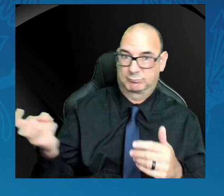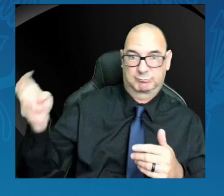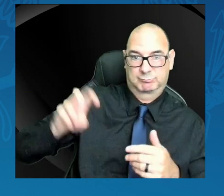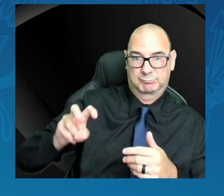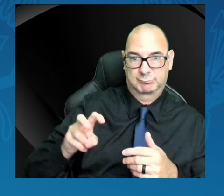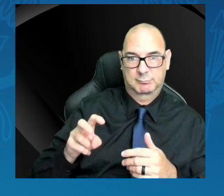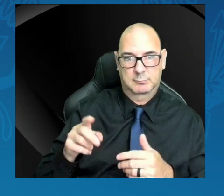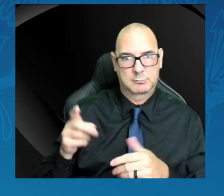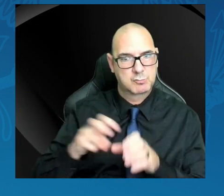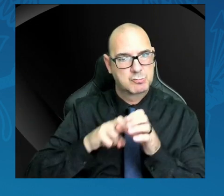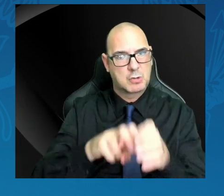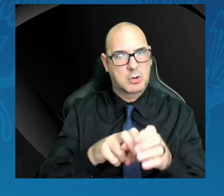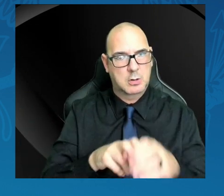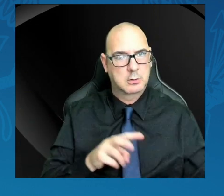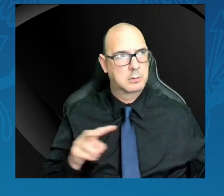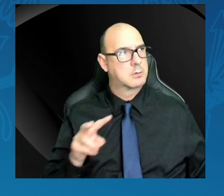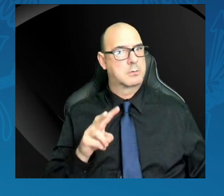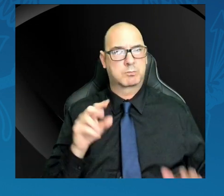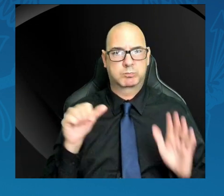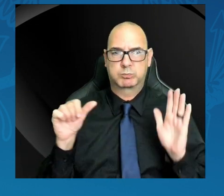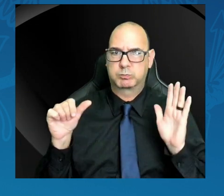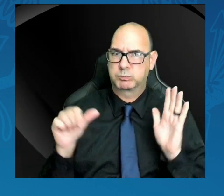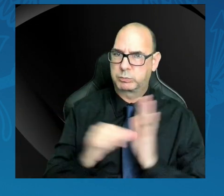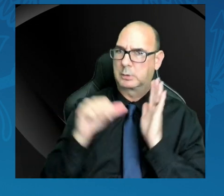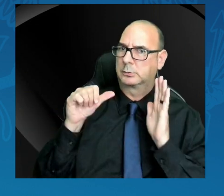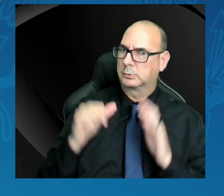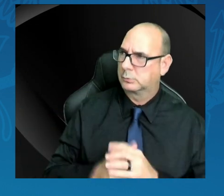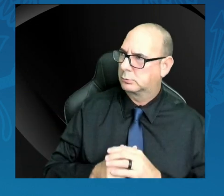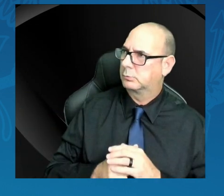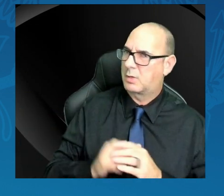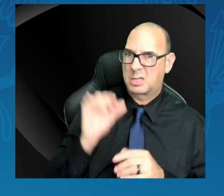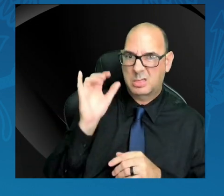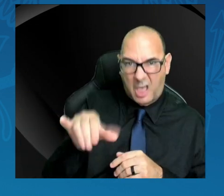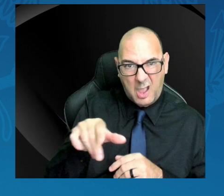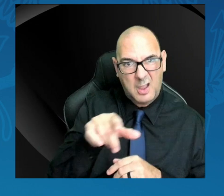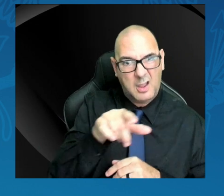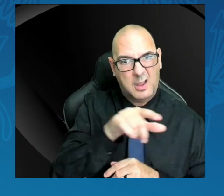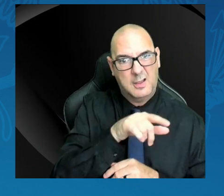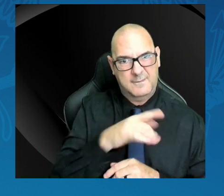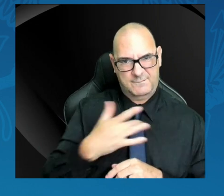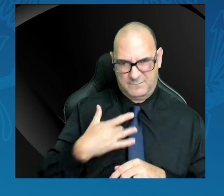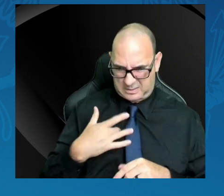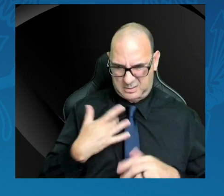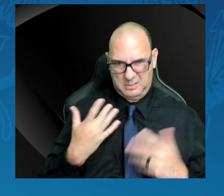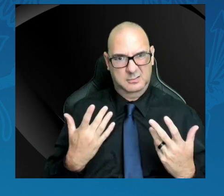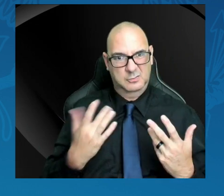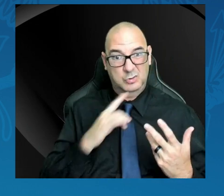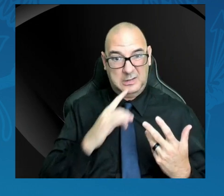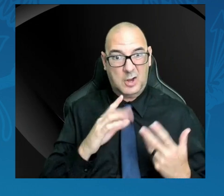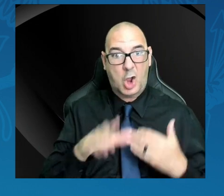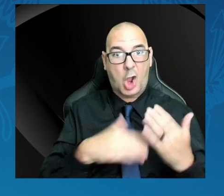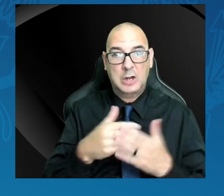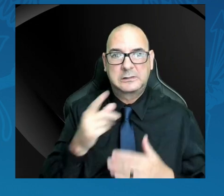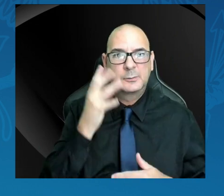for what this means. Right. And so what we all experienced is on an electric school bus.